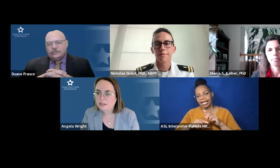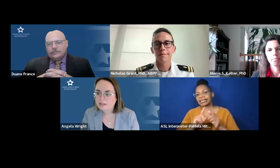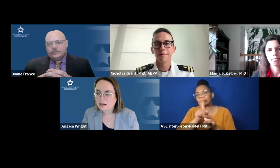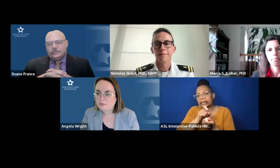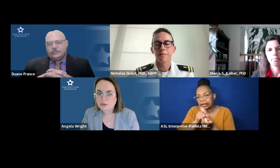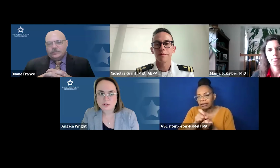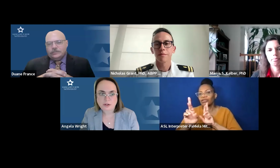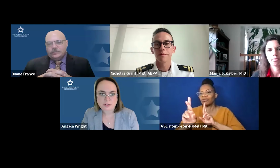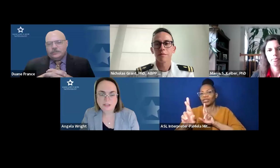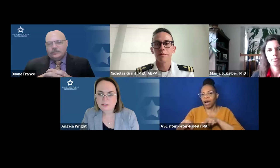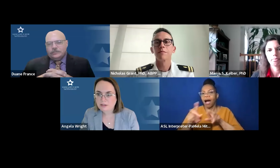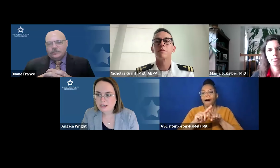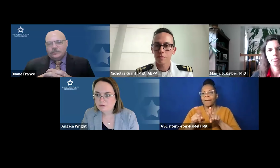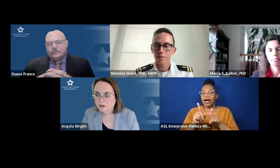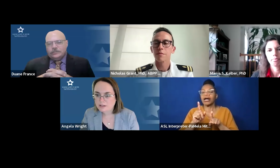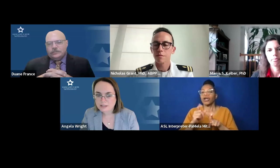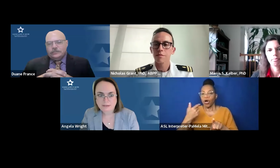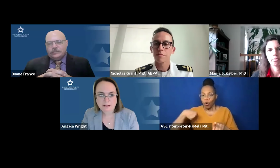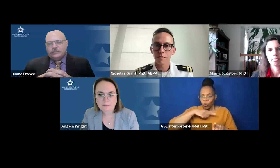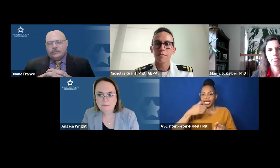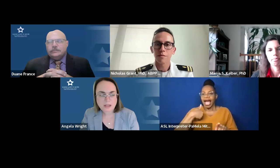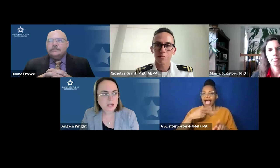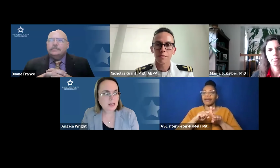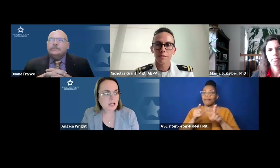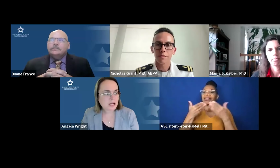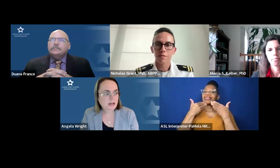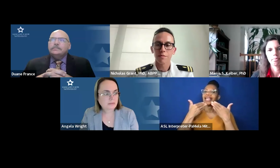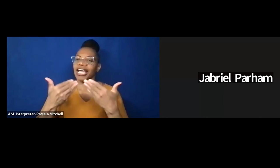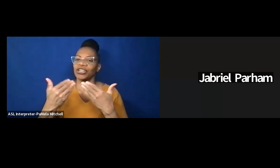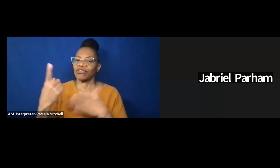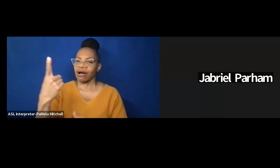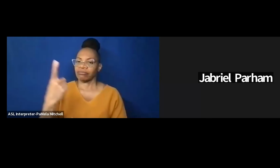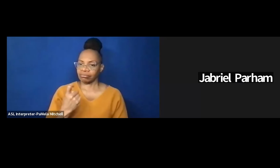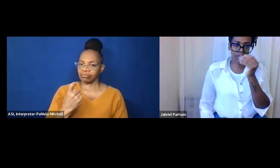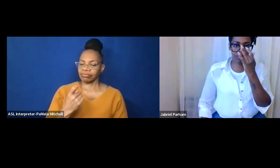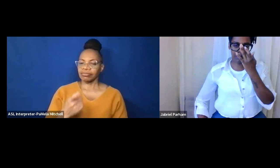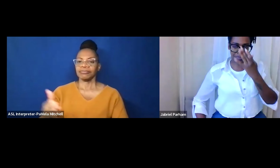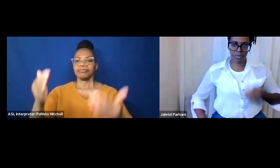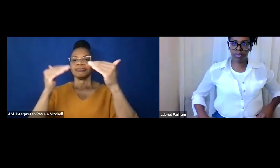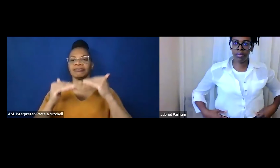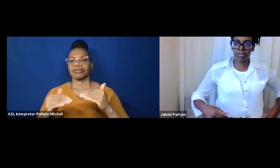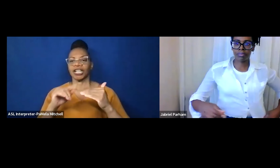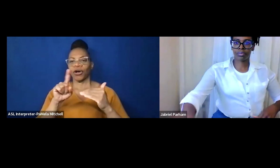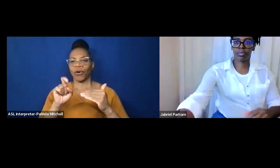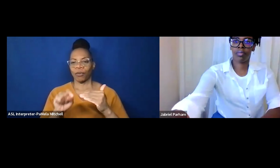but those are noted, so thank you for asking them. Another question that's kind of a theme